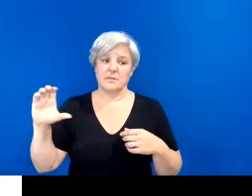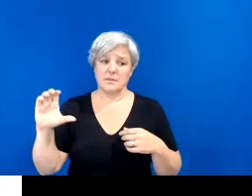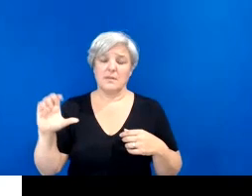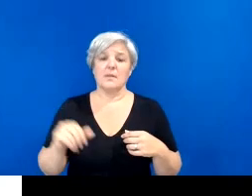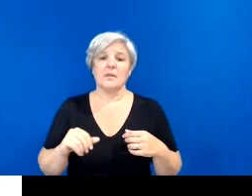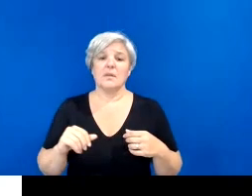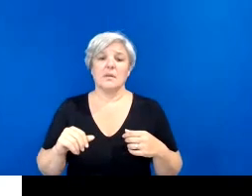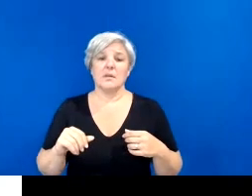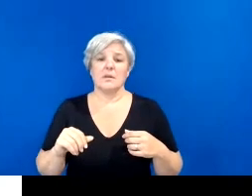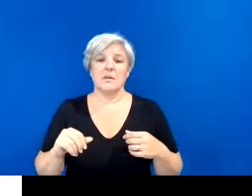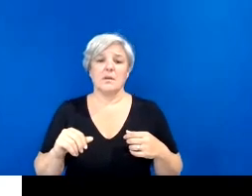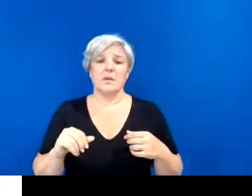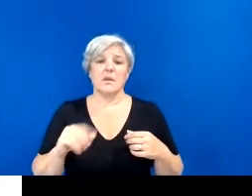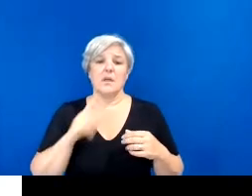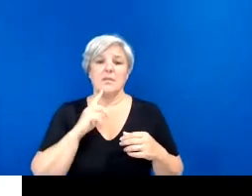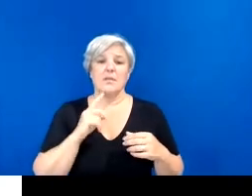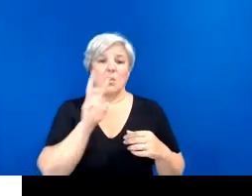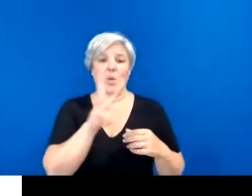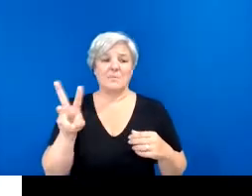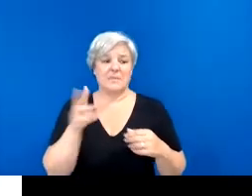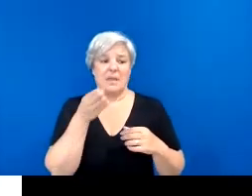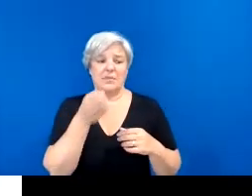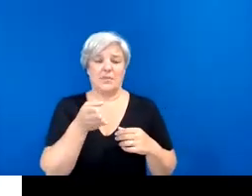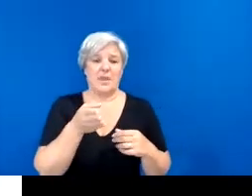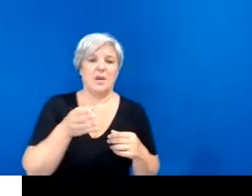initiative website these are going to be